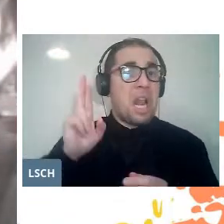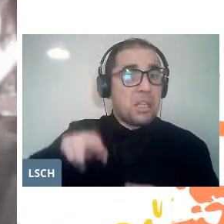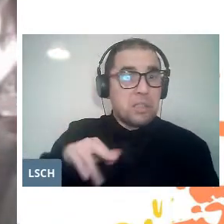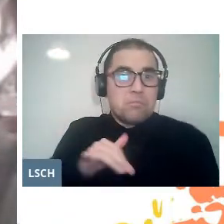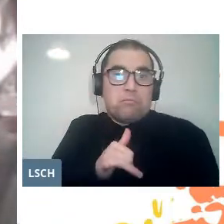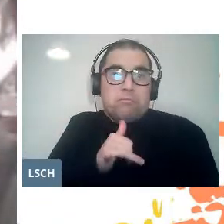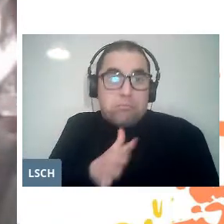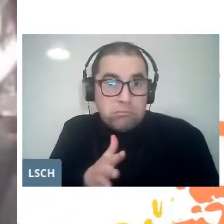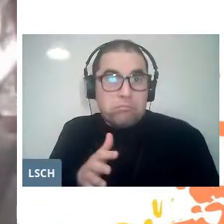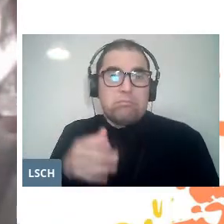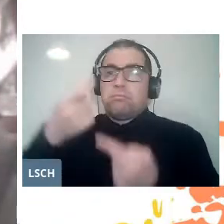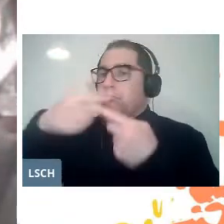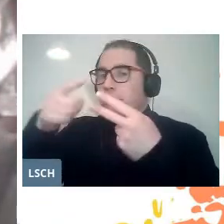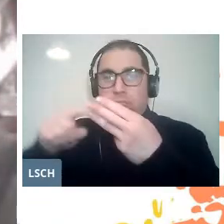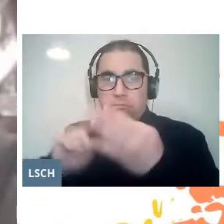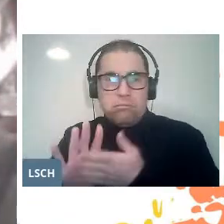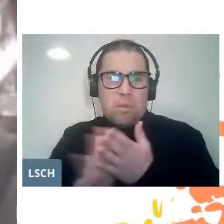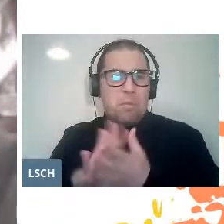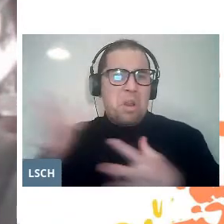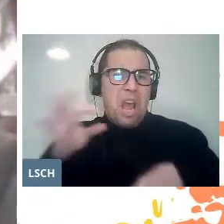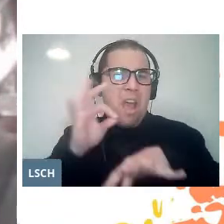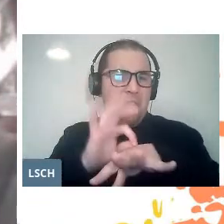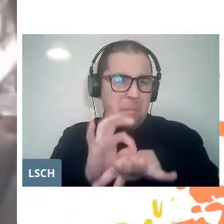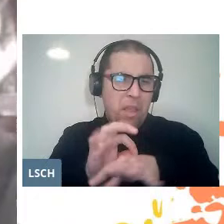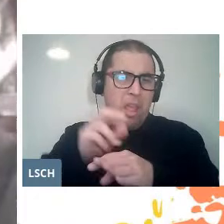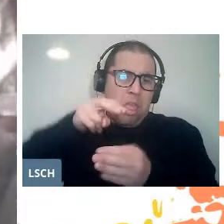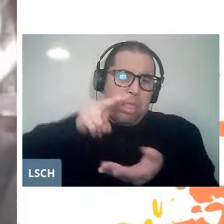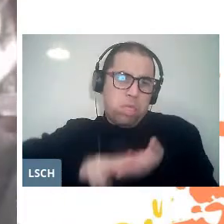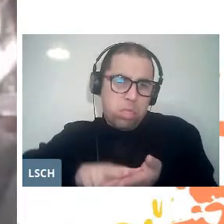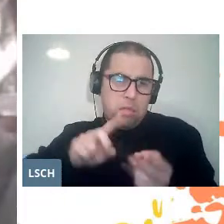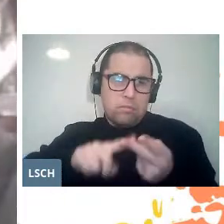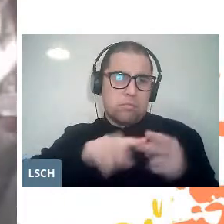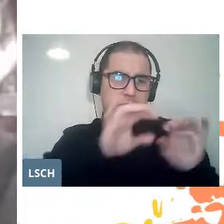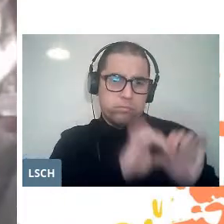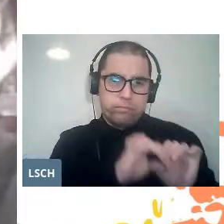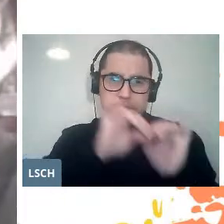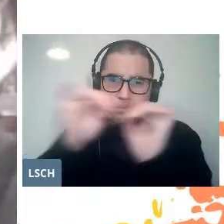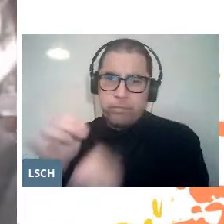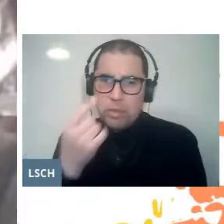Perhaps a serious illness, moving to the solitudes of Eszterháza,